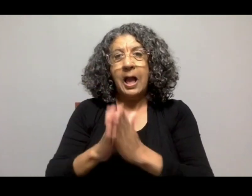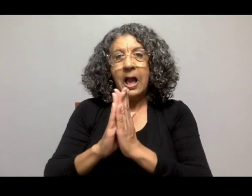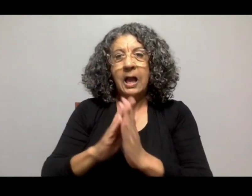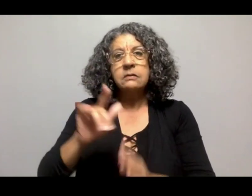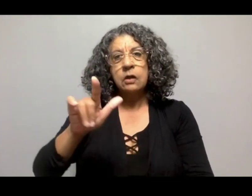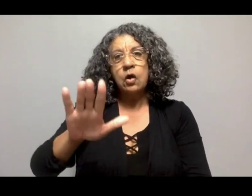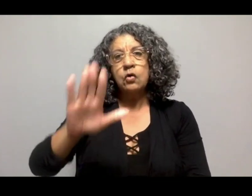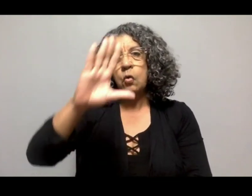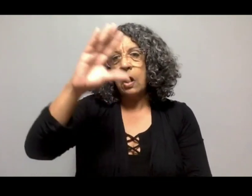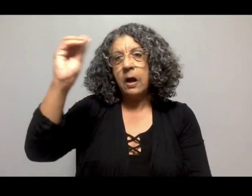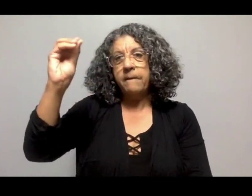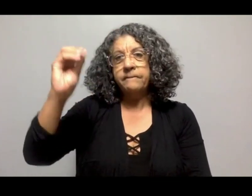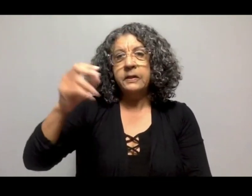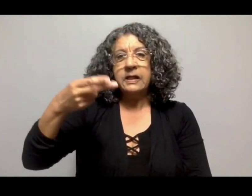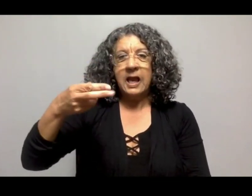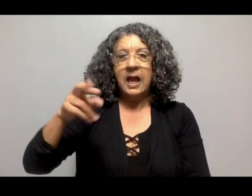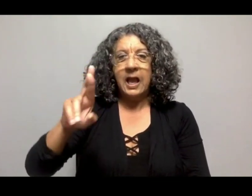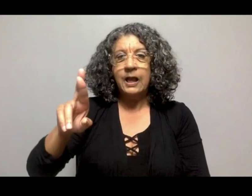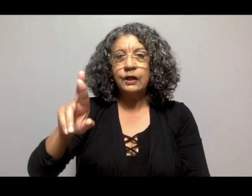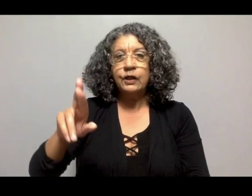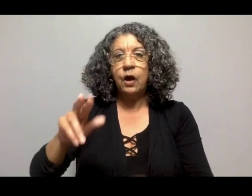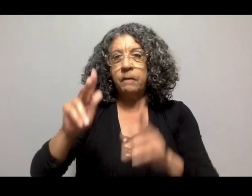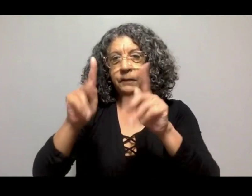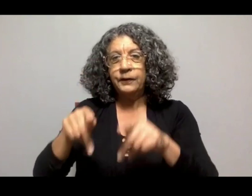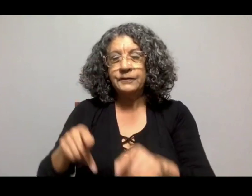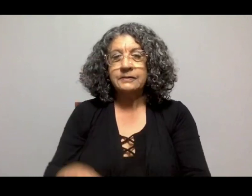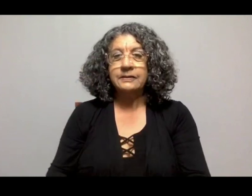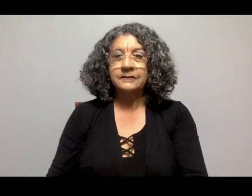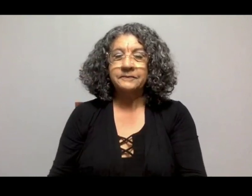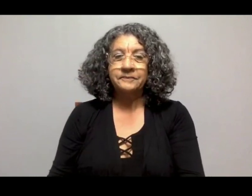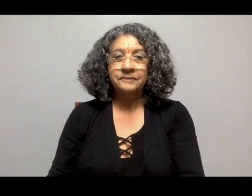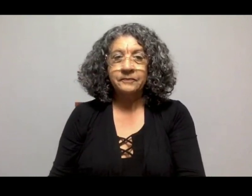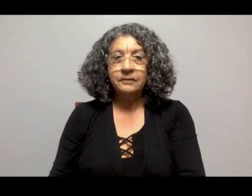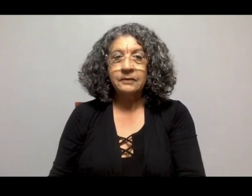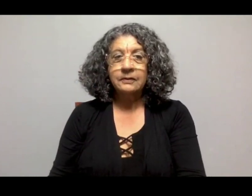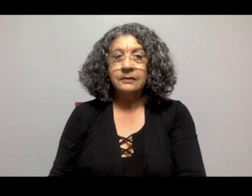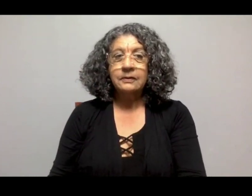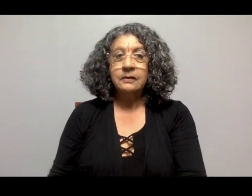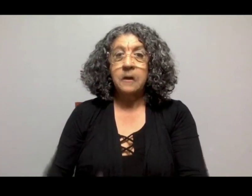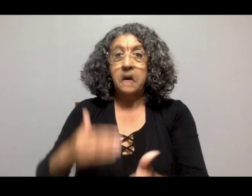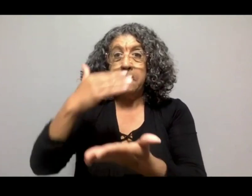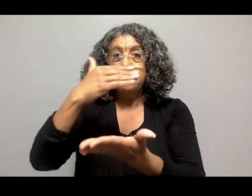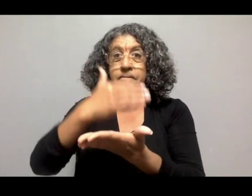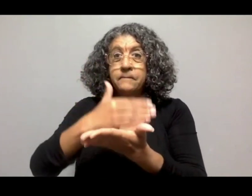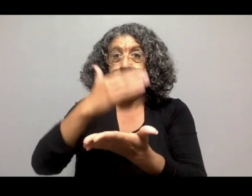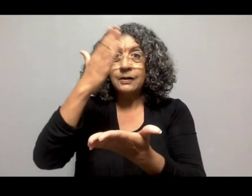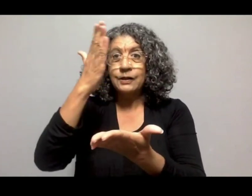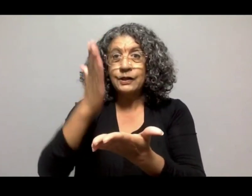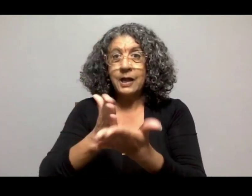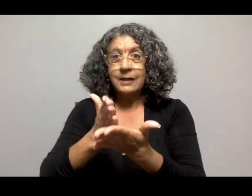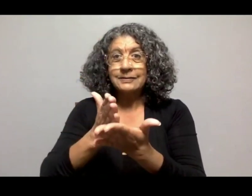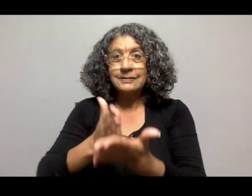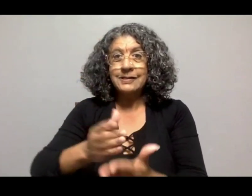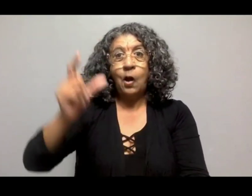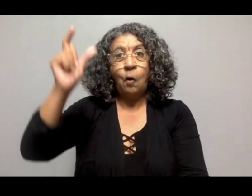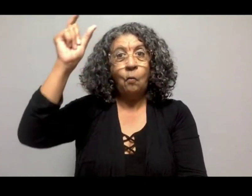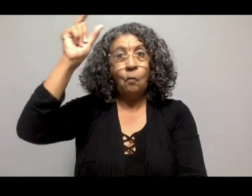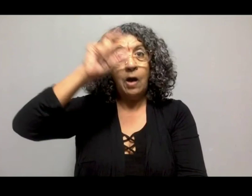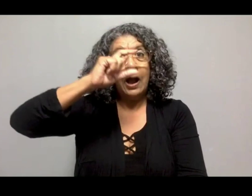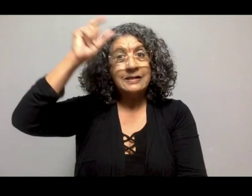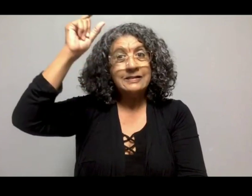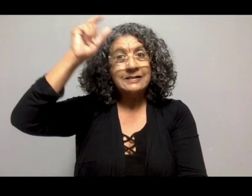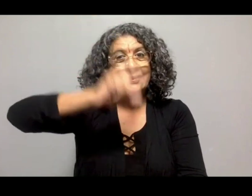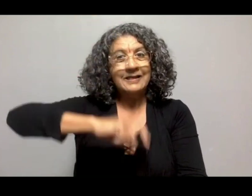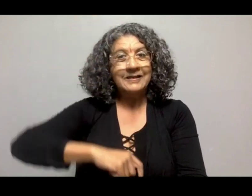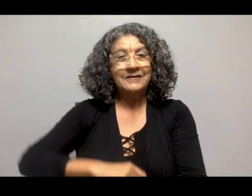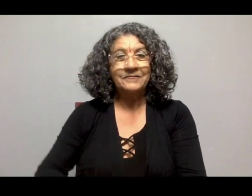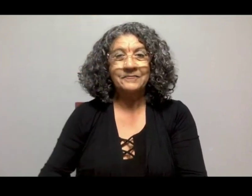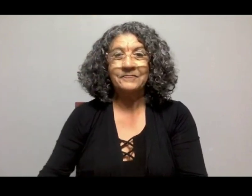or you could ask your company human resource person. Budget wisely!